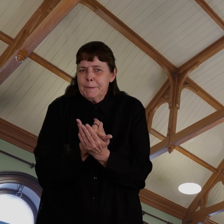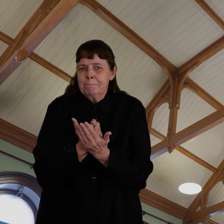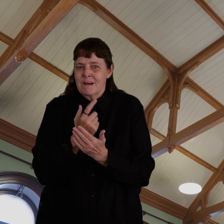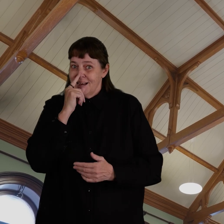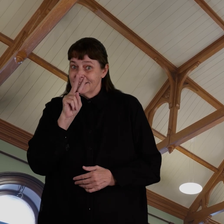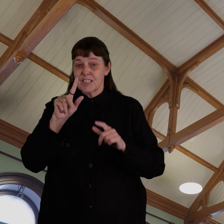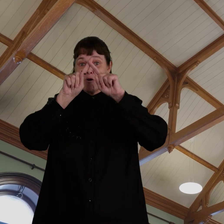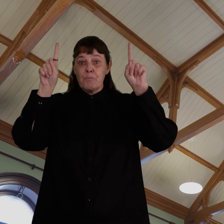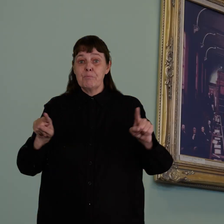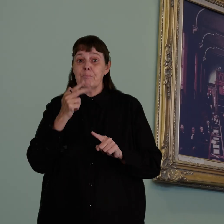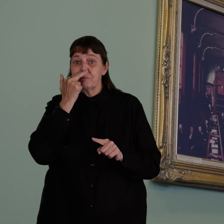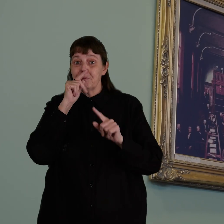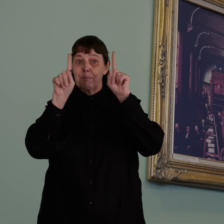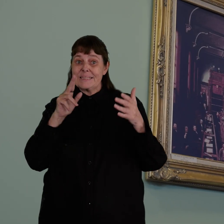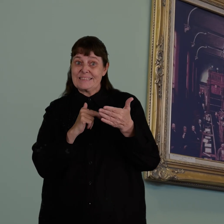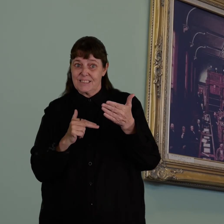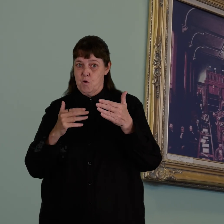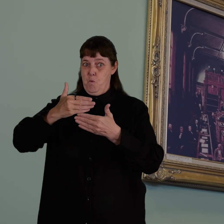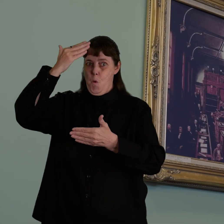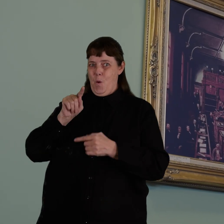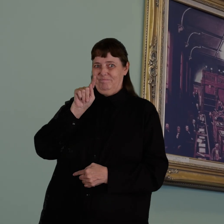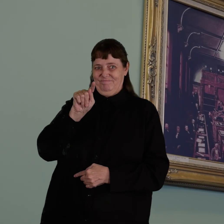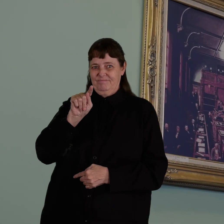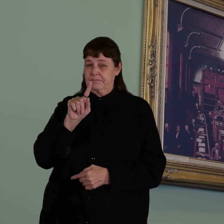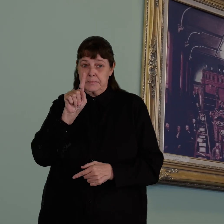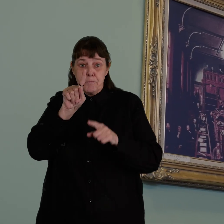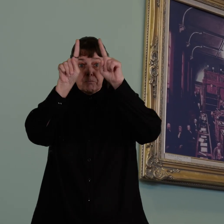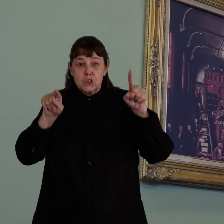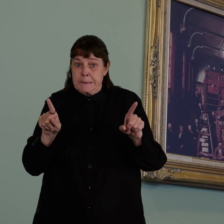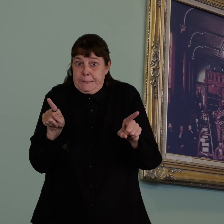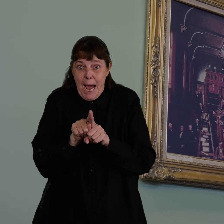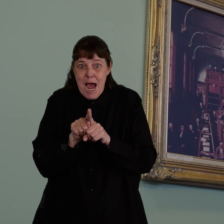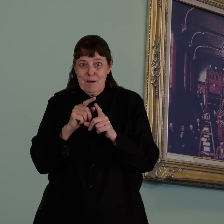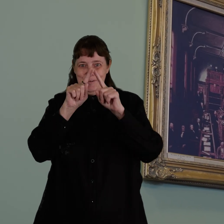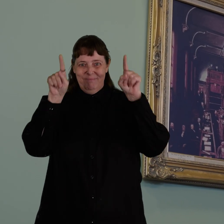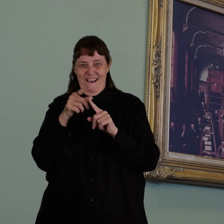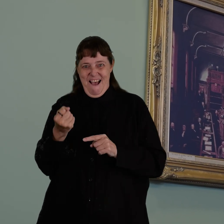on the wall over here, and it's a painting of this room in this room. This is what it